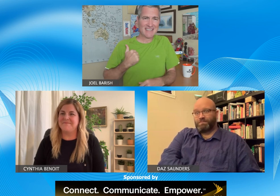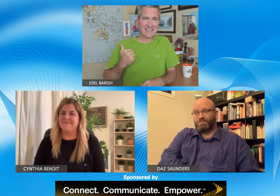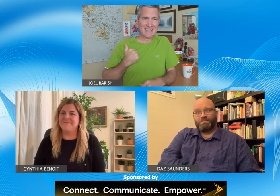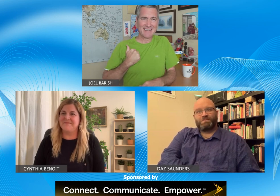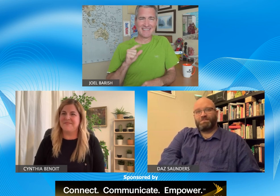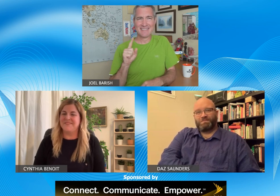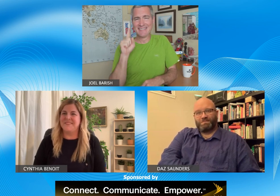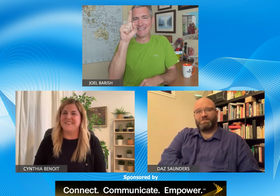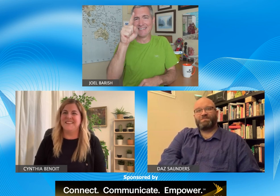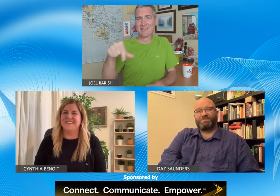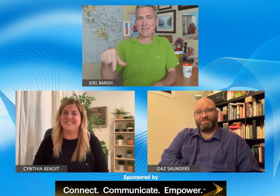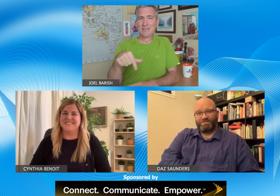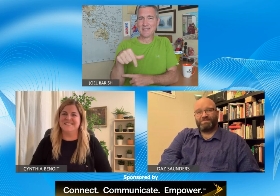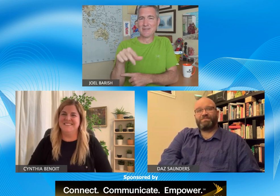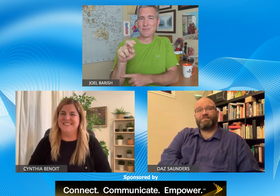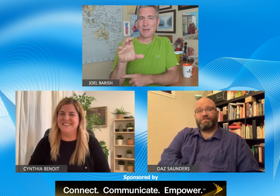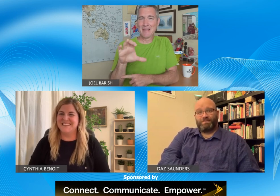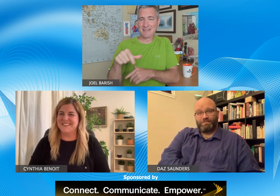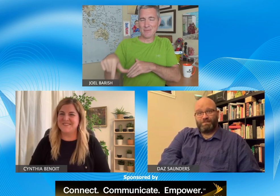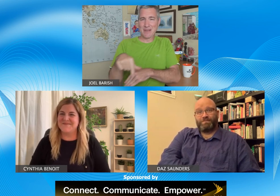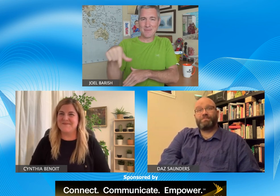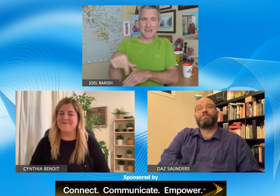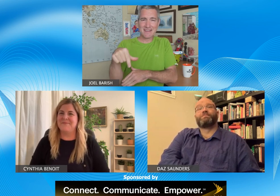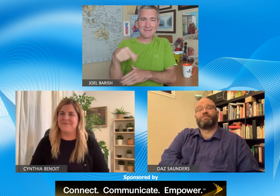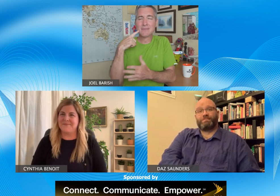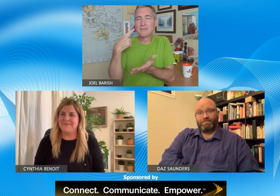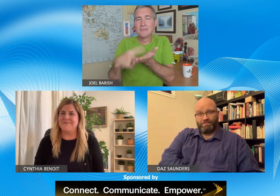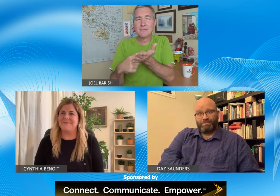Canada! All the way up in Quebec *the sign for Quebec*